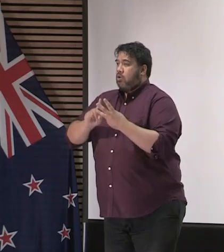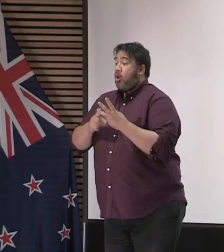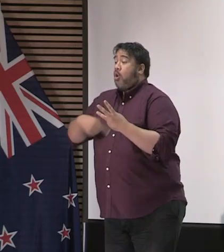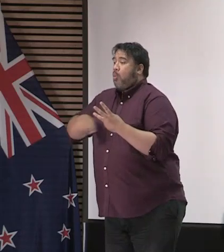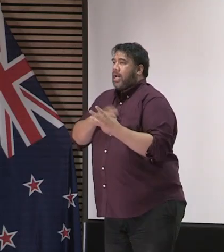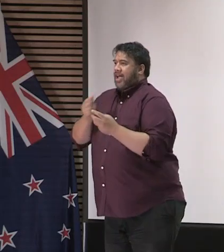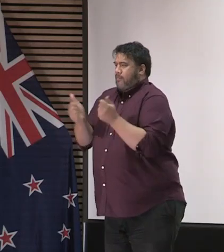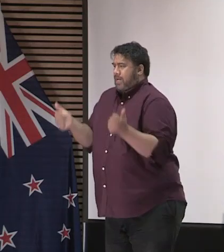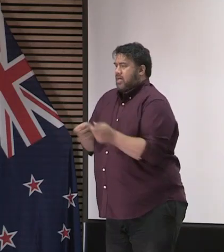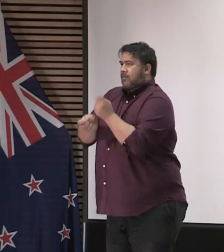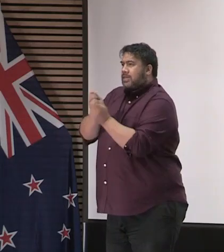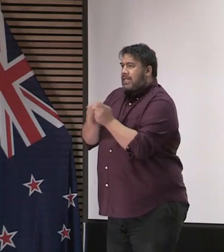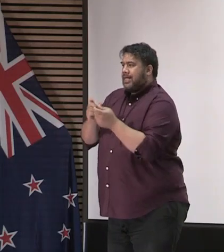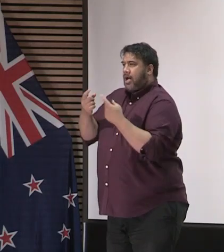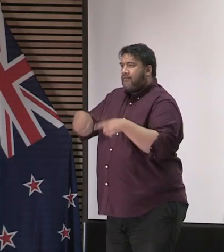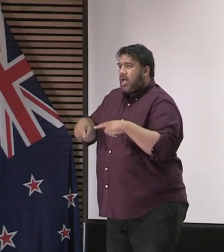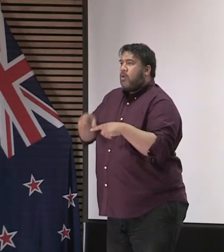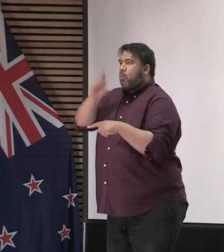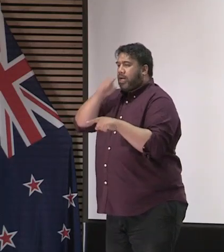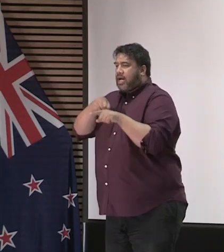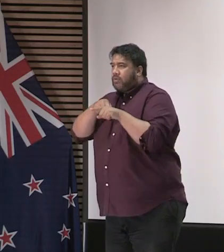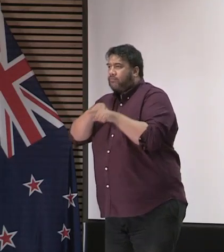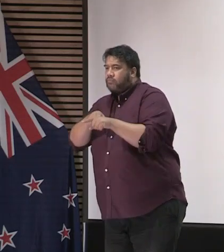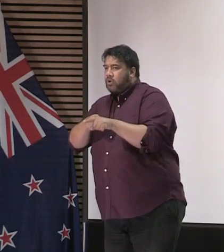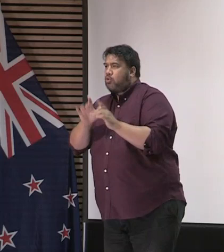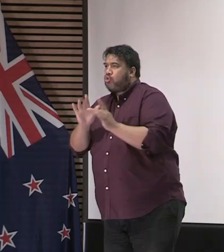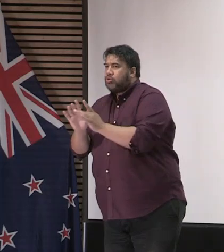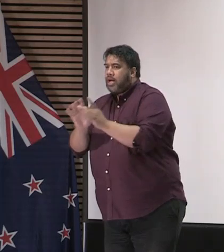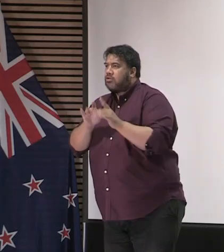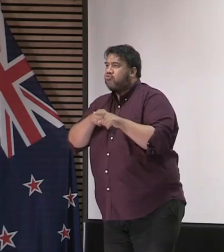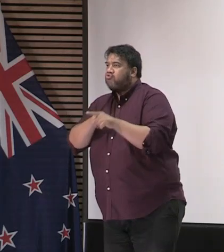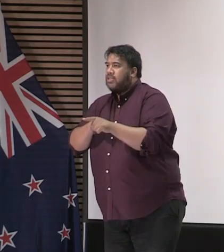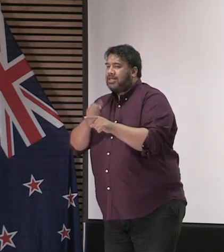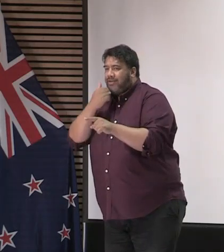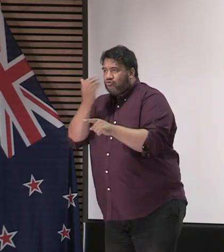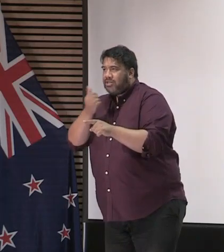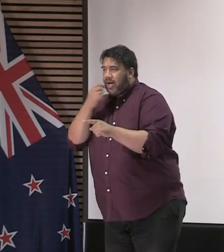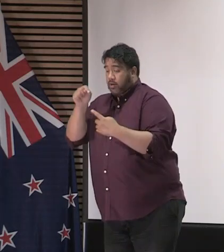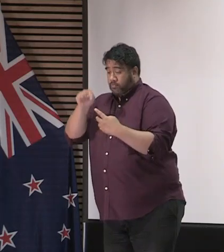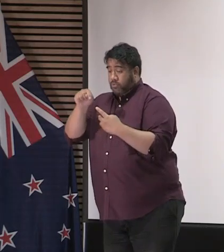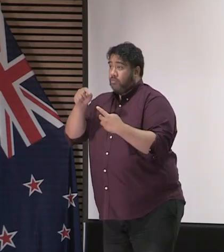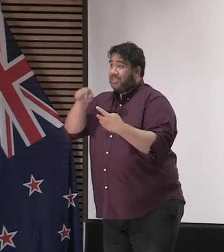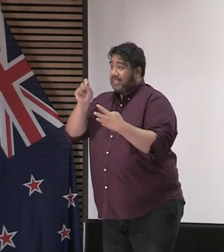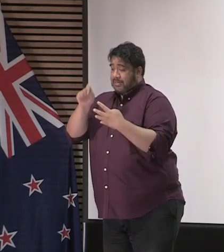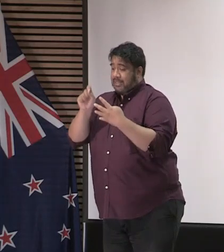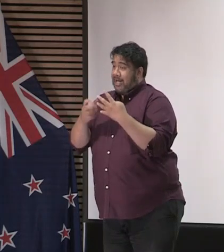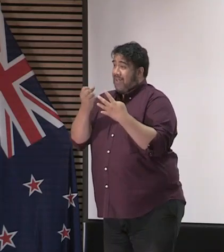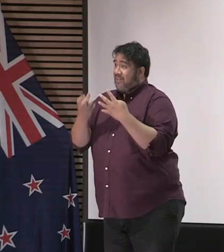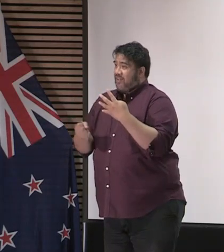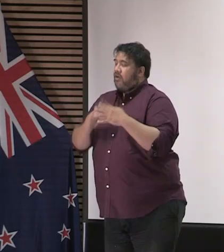coming from. We have the ability to undertake ongoing and extensive testing and we can contact-trace a